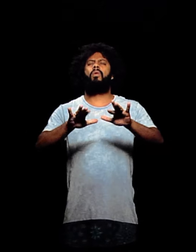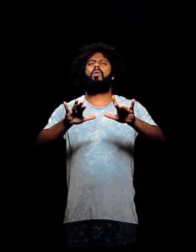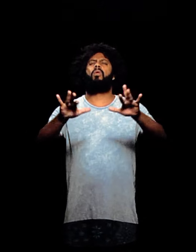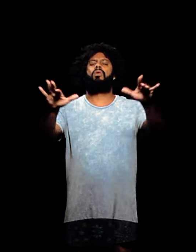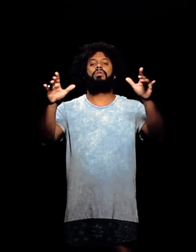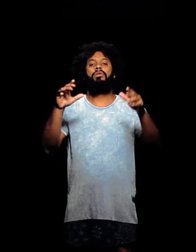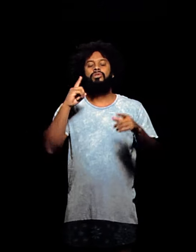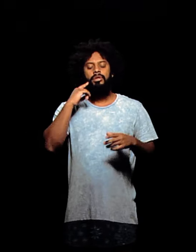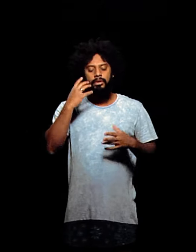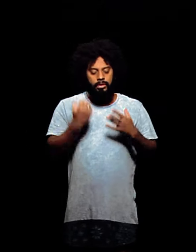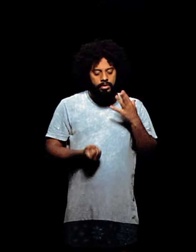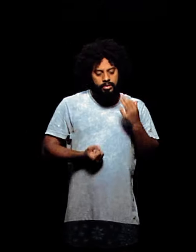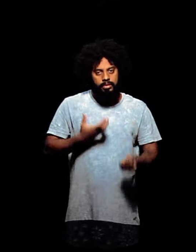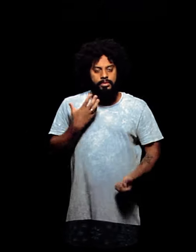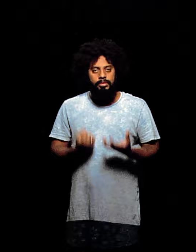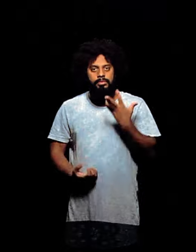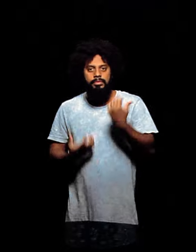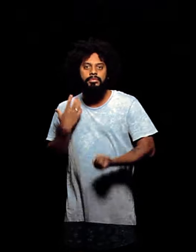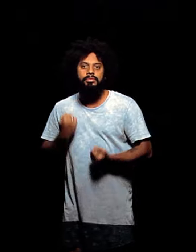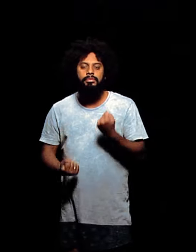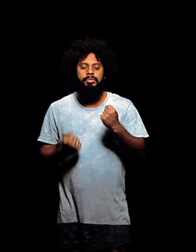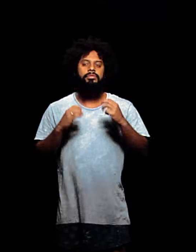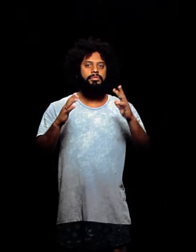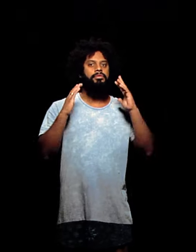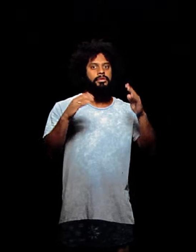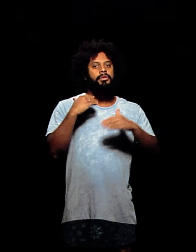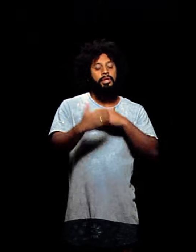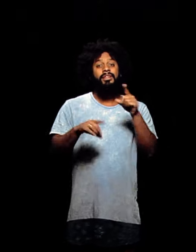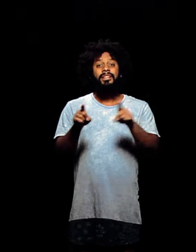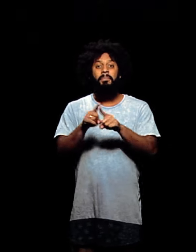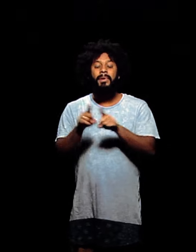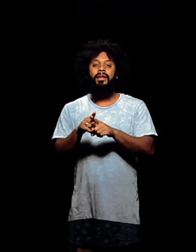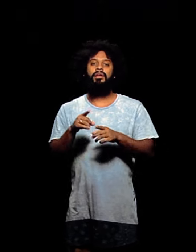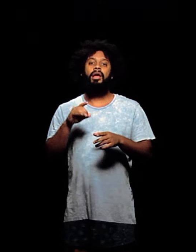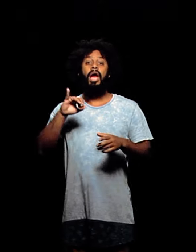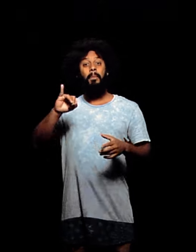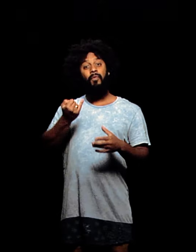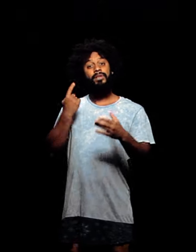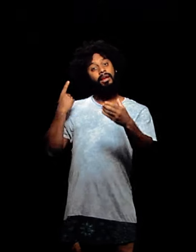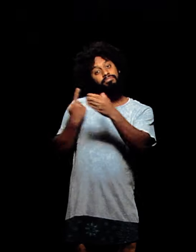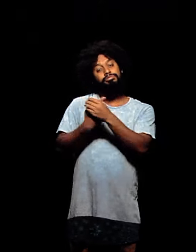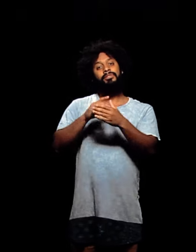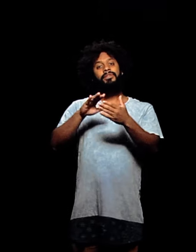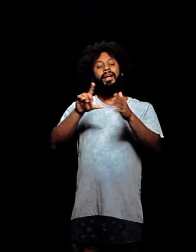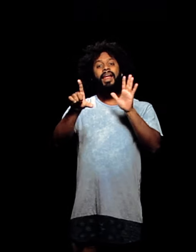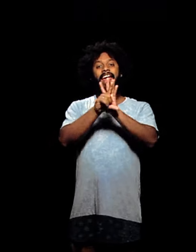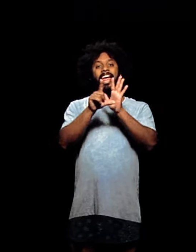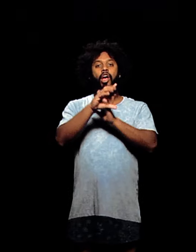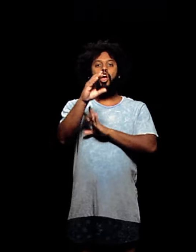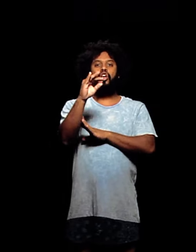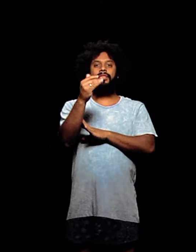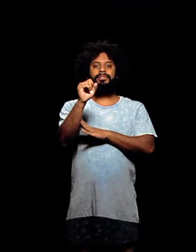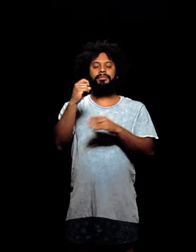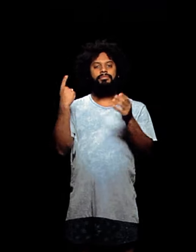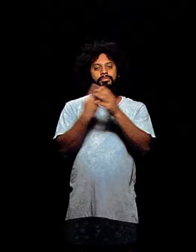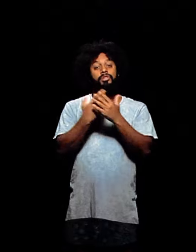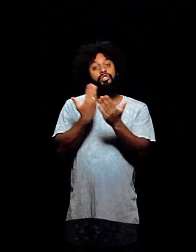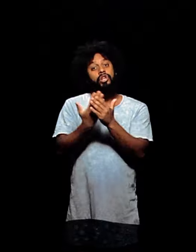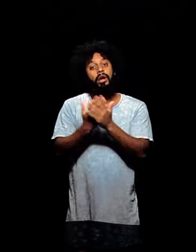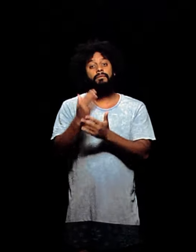And from then on, that young deaf people accept their identities and rights,